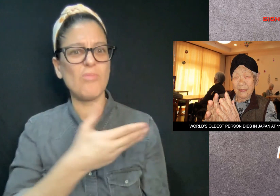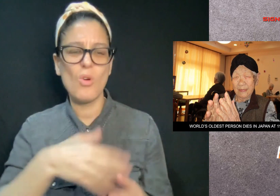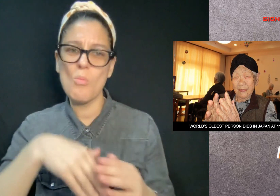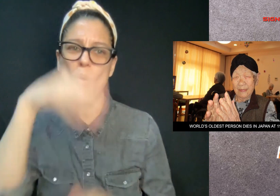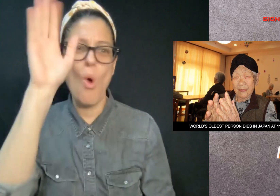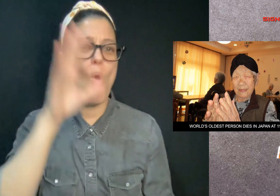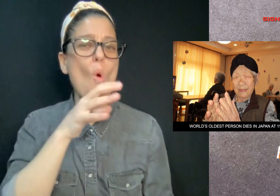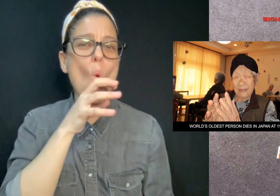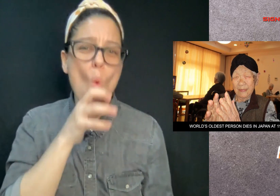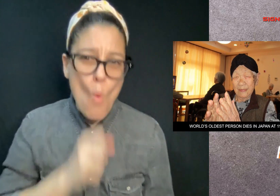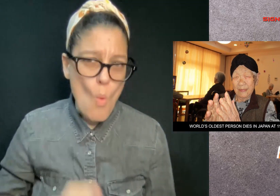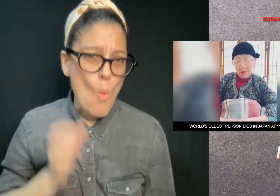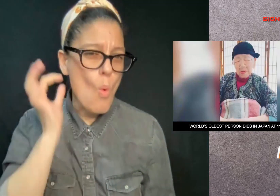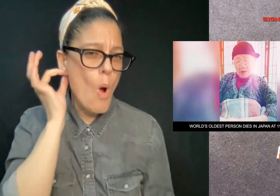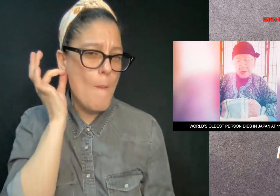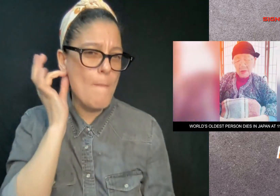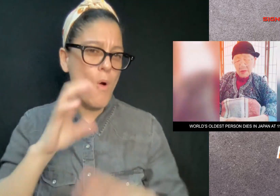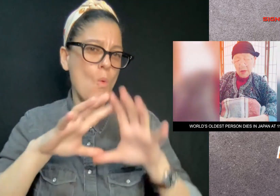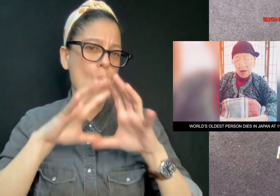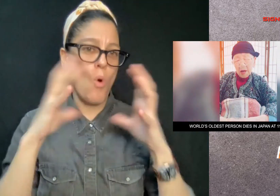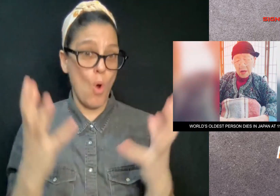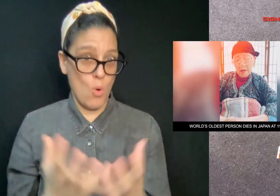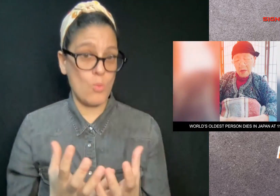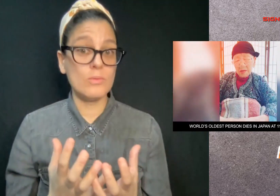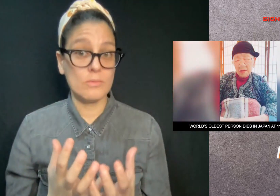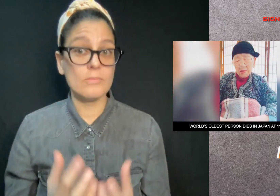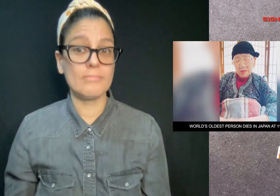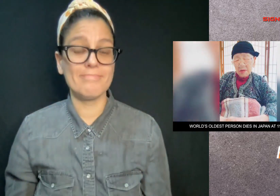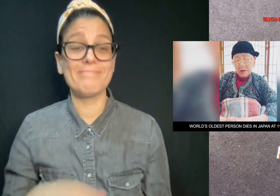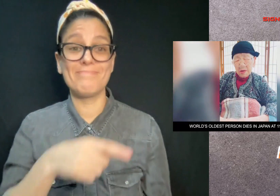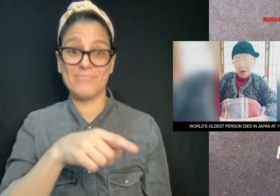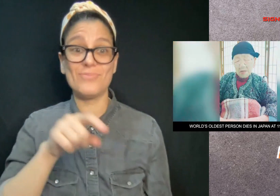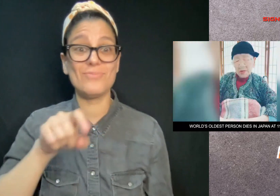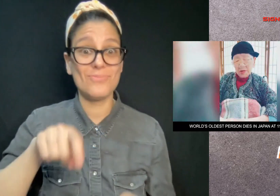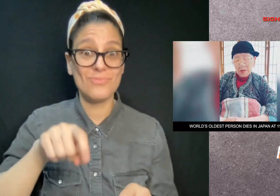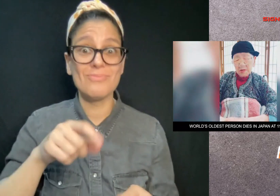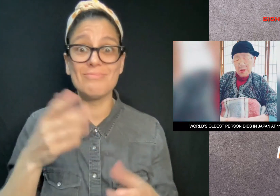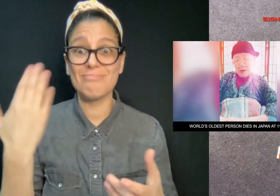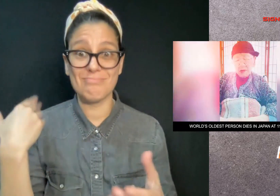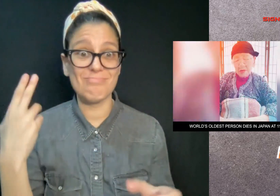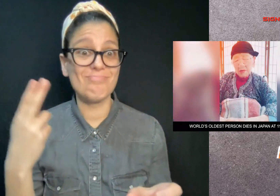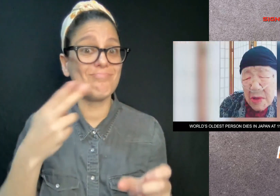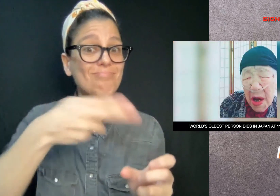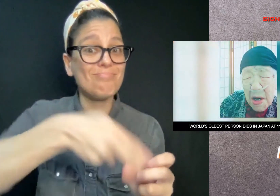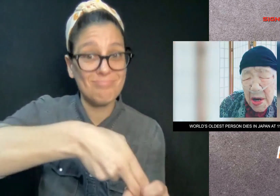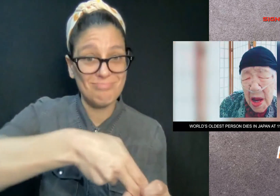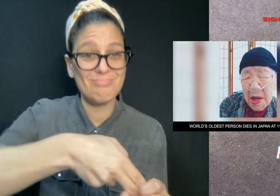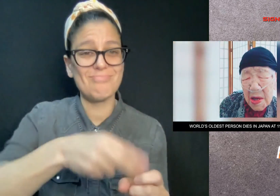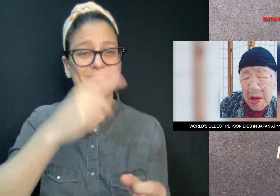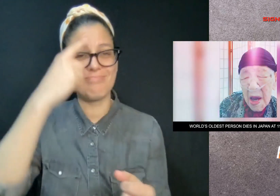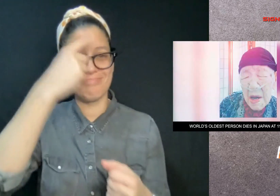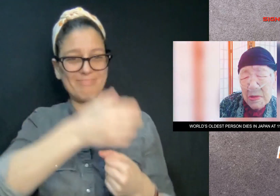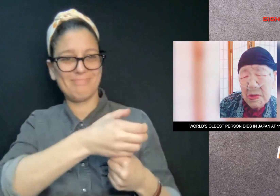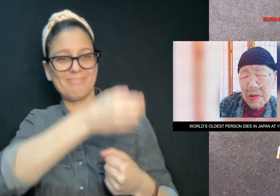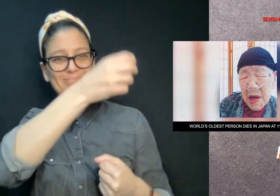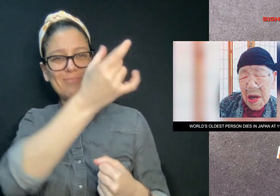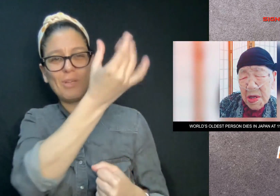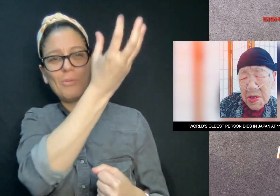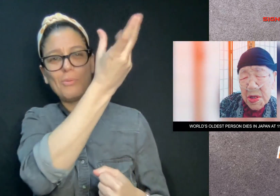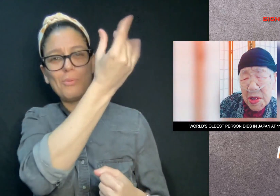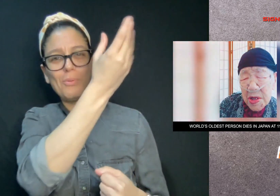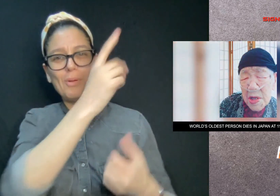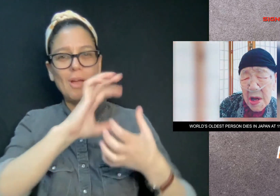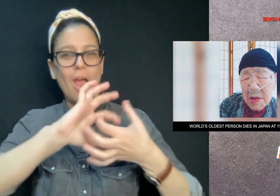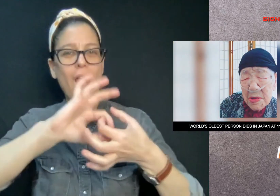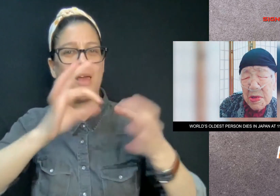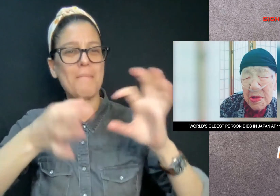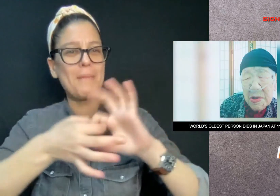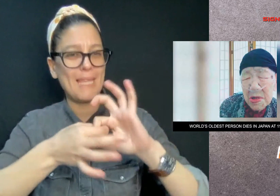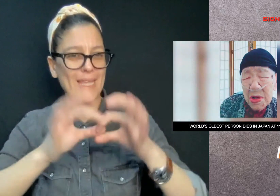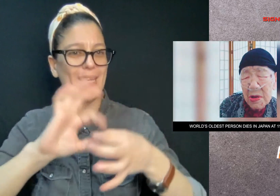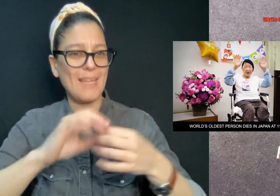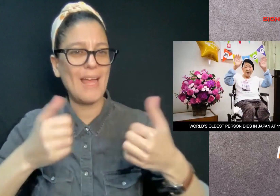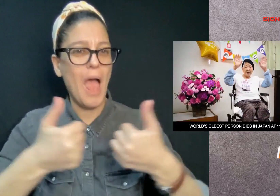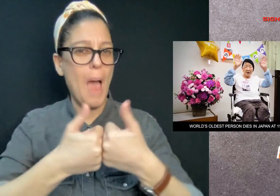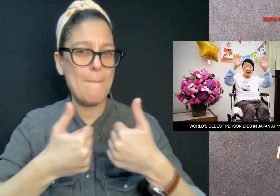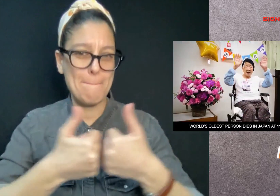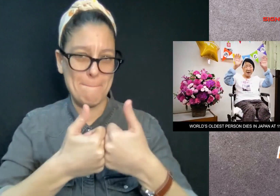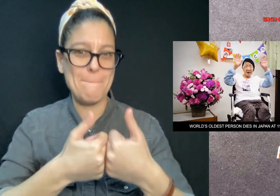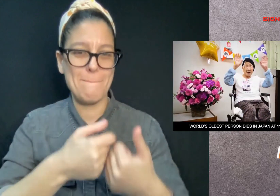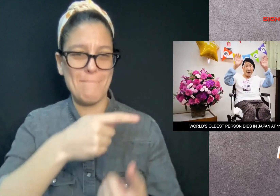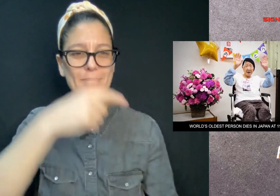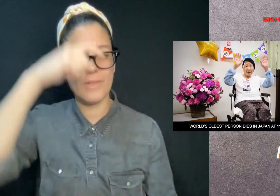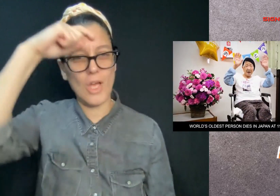oldest person she was supposed to take part in the Olympic